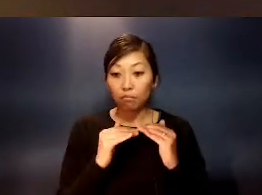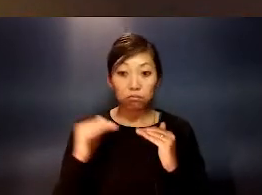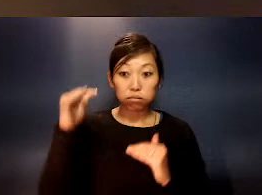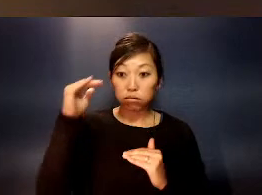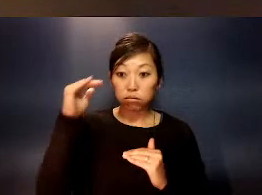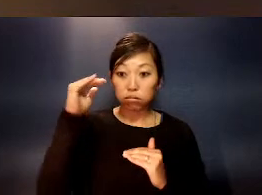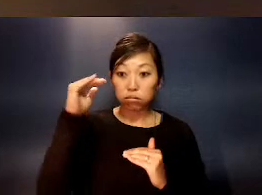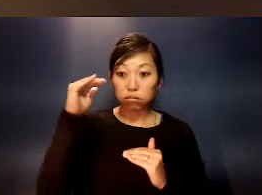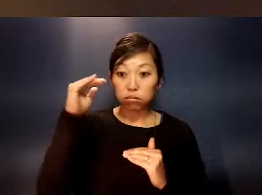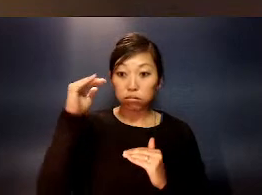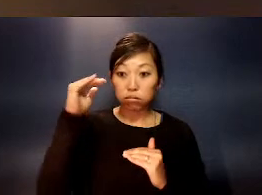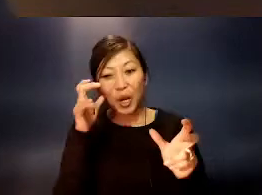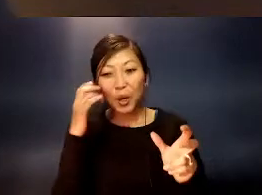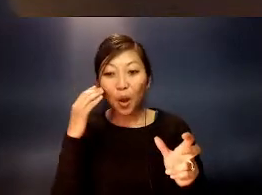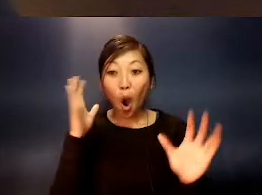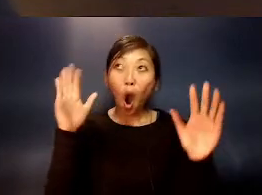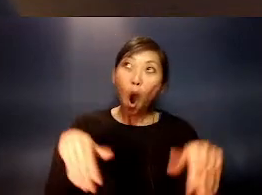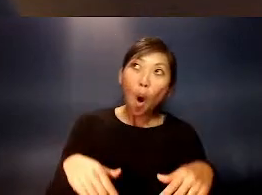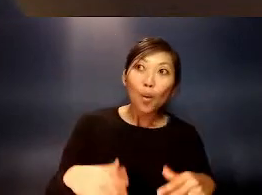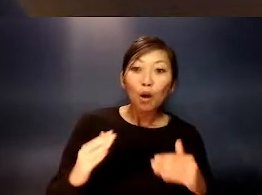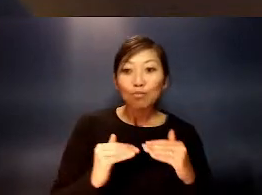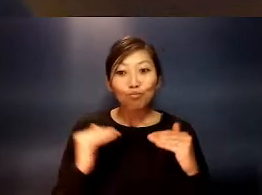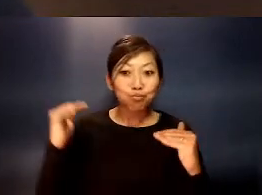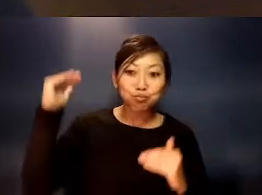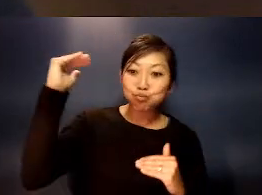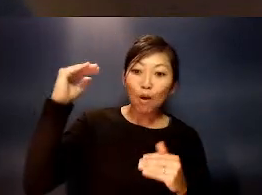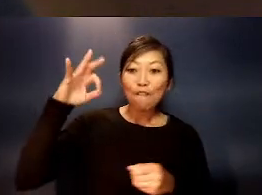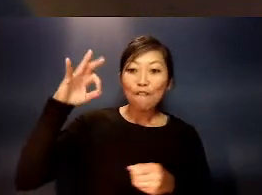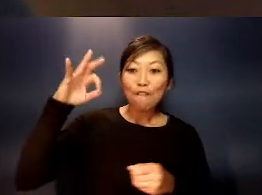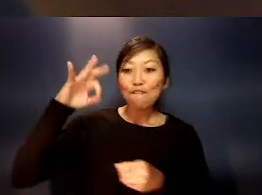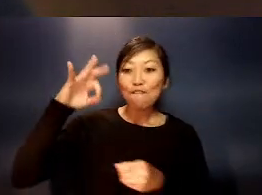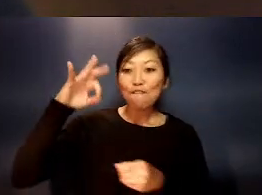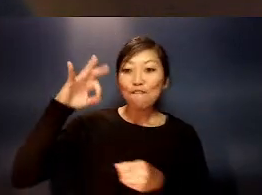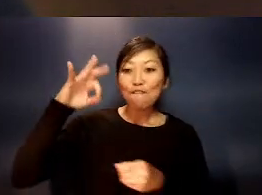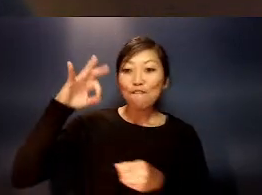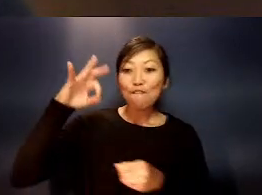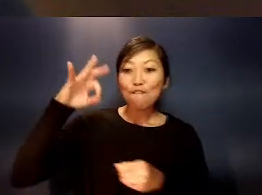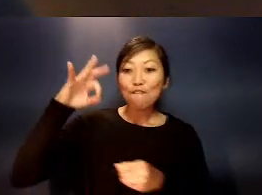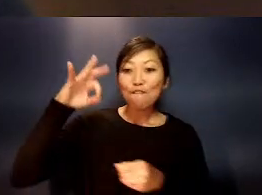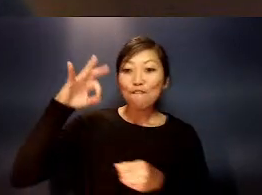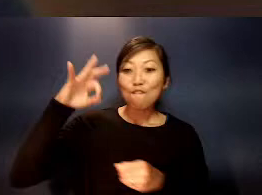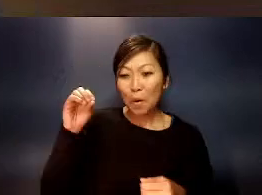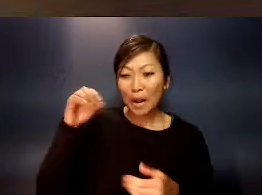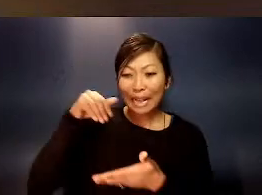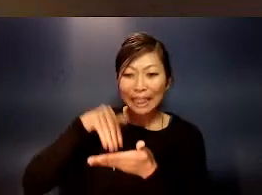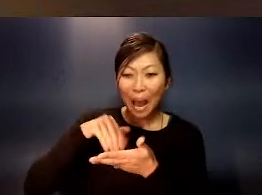DON'T HAVE CONSENSUS ON THE POINT OF WHAT WE SHOULD DO ABOUT POLICING AND HOW WE SHOULD EVEN FUND THE DEPARTMENT. AND I WANT US TO REMEMBER THAT GOING FORWARD.